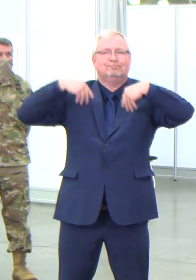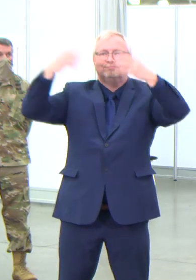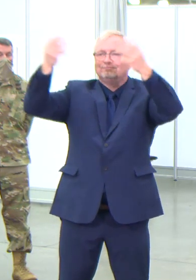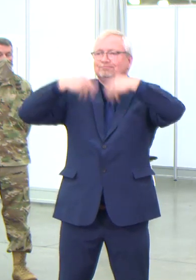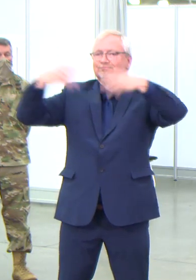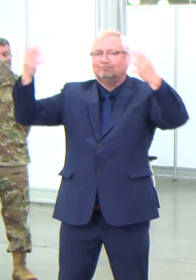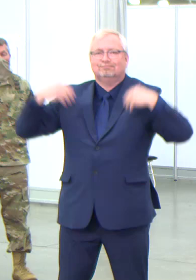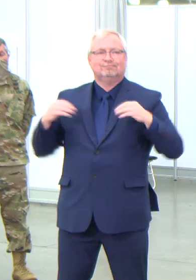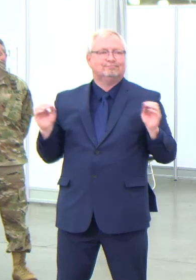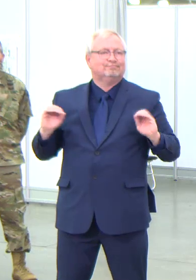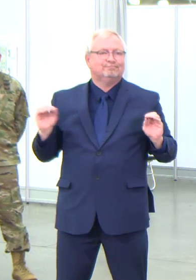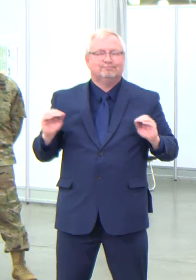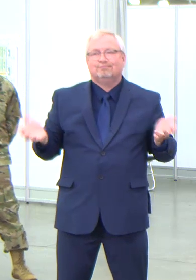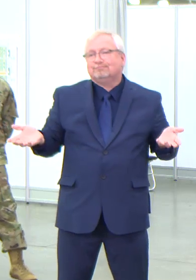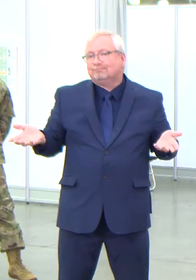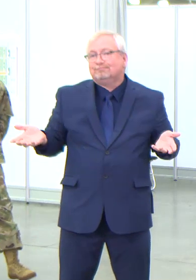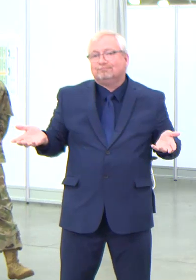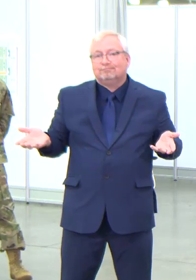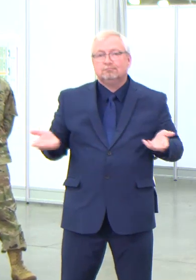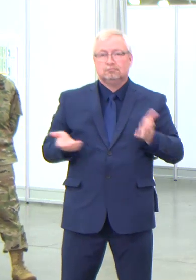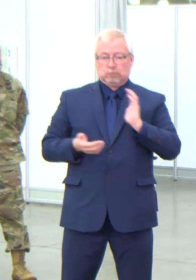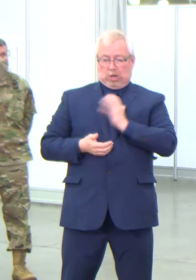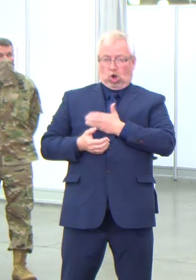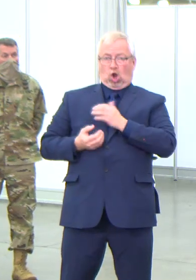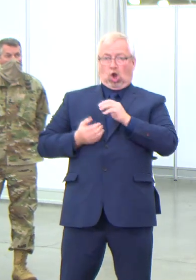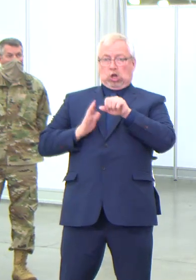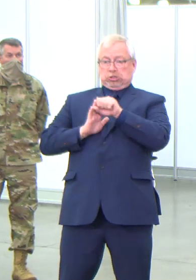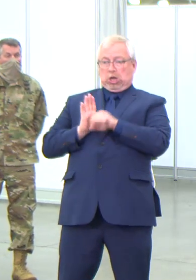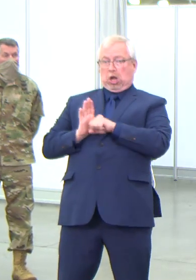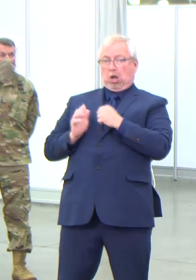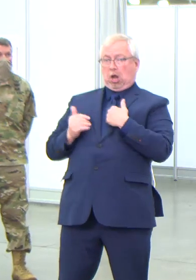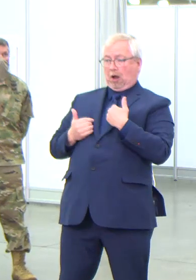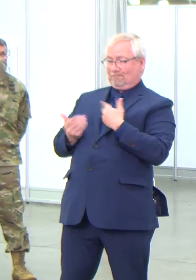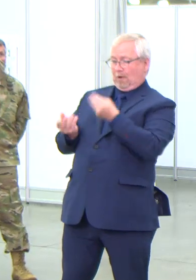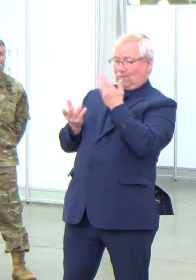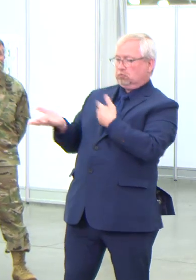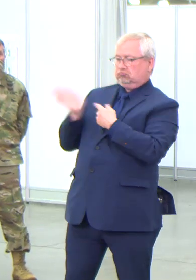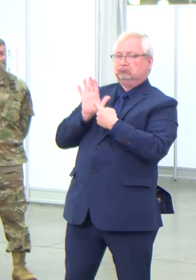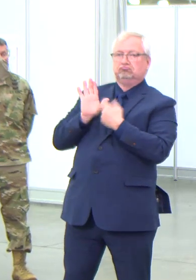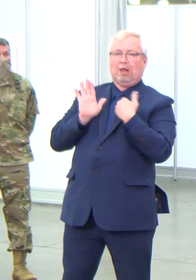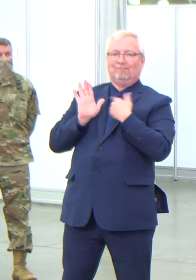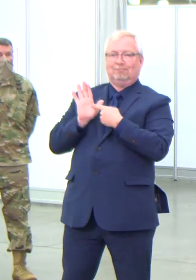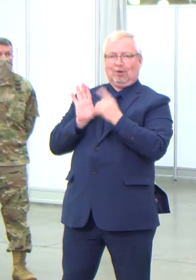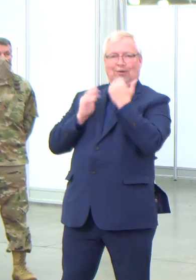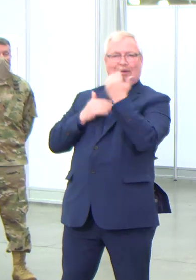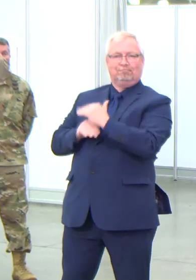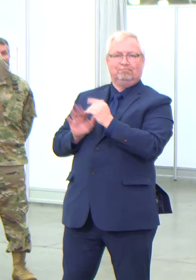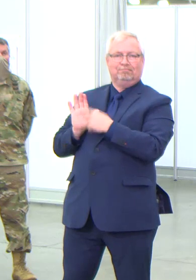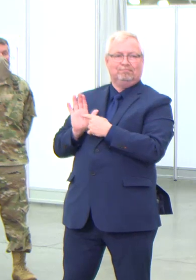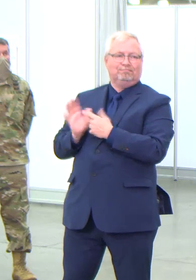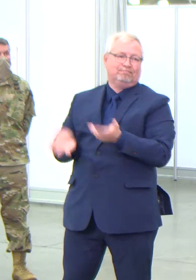it's hard for us to gather the information. We're going to try to do that, but the last thing I would want